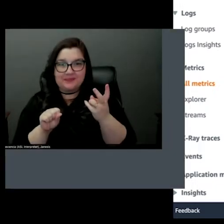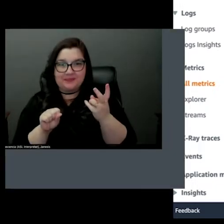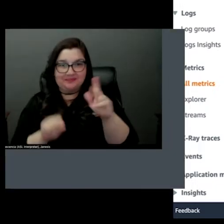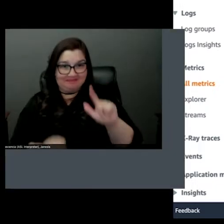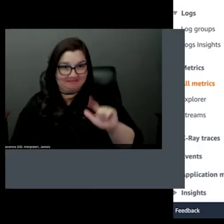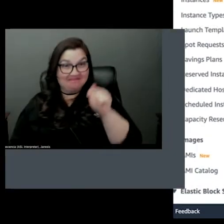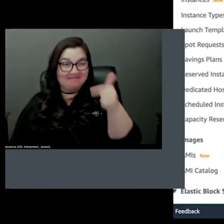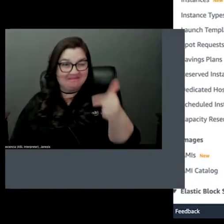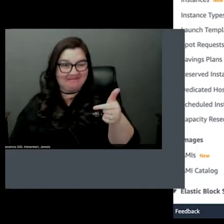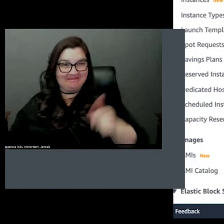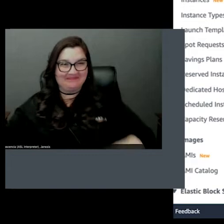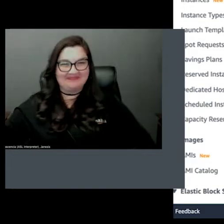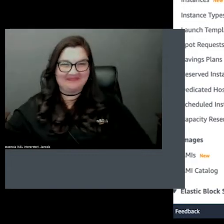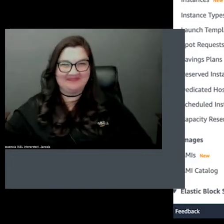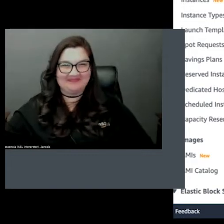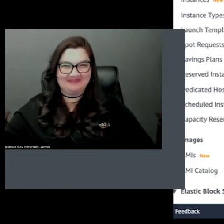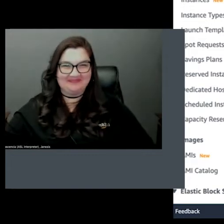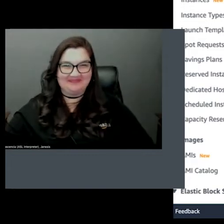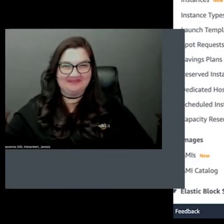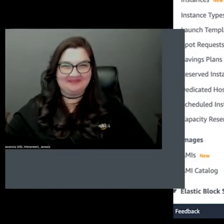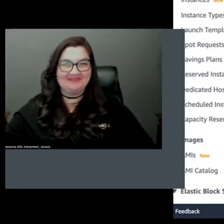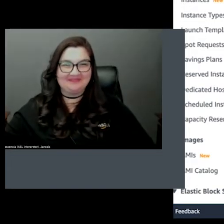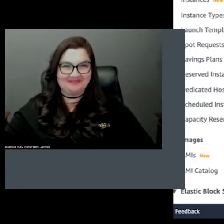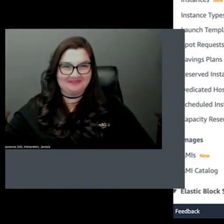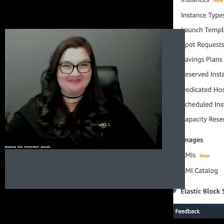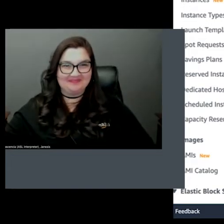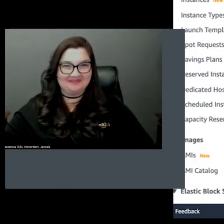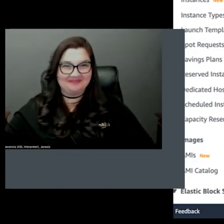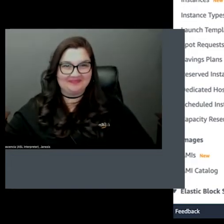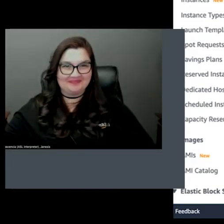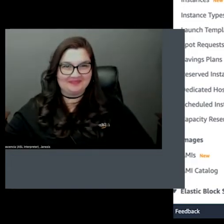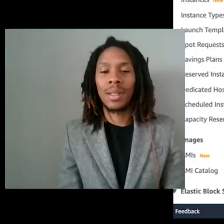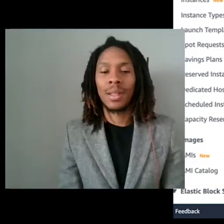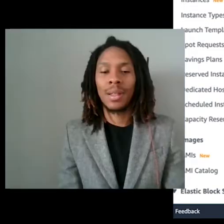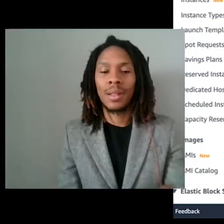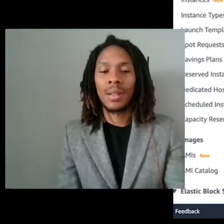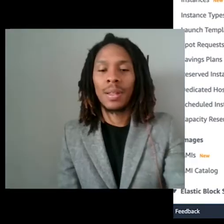So here's the time when the instance was started to launch.